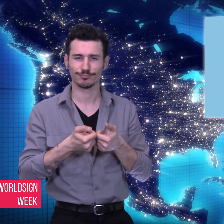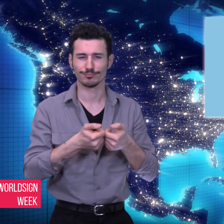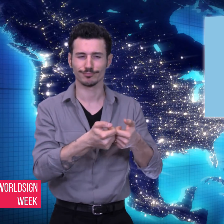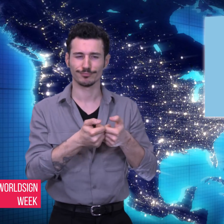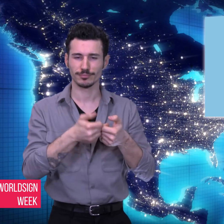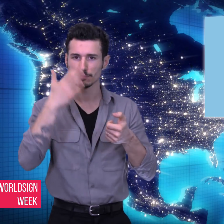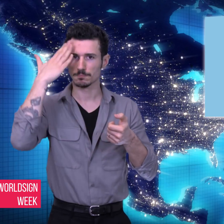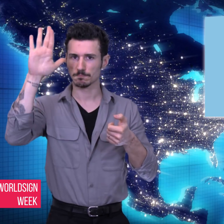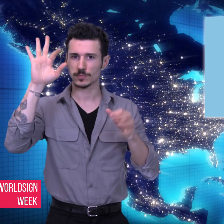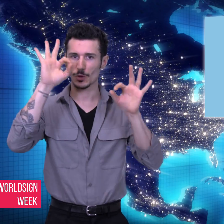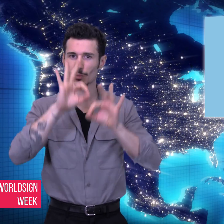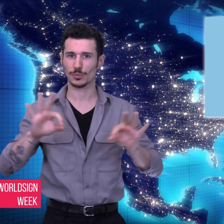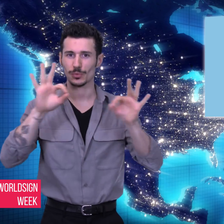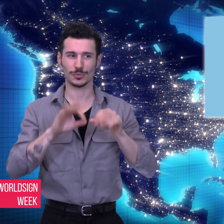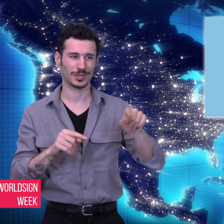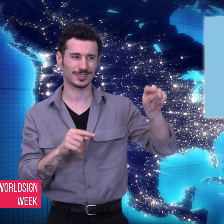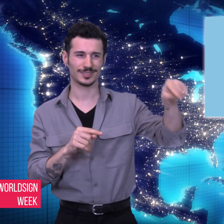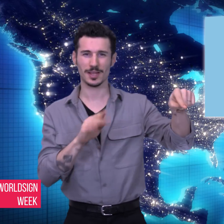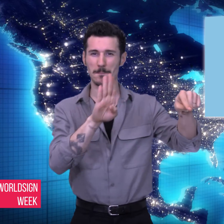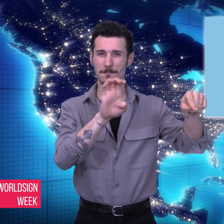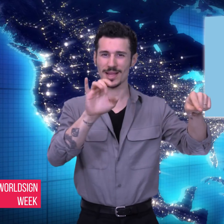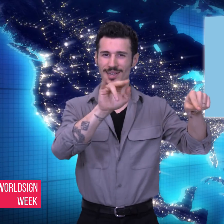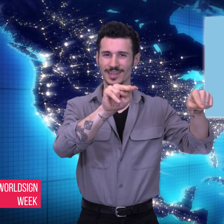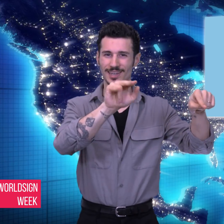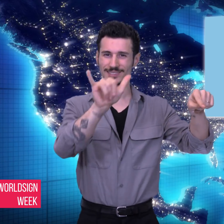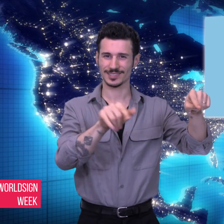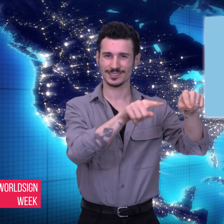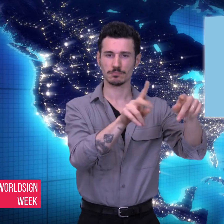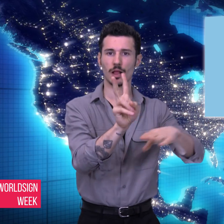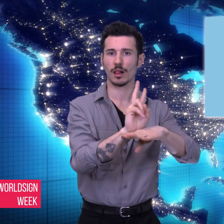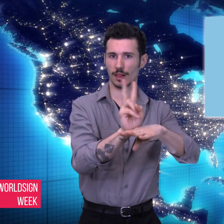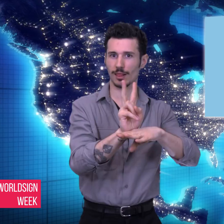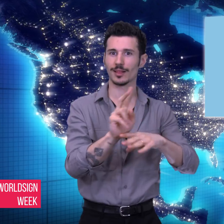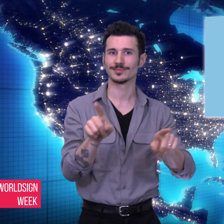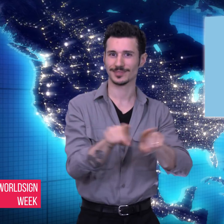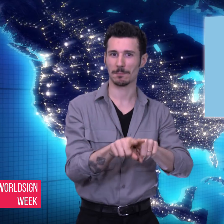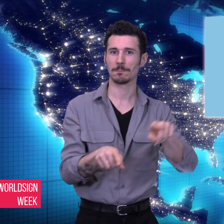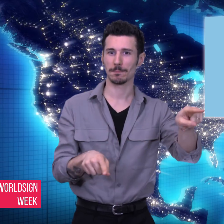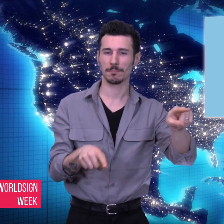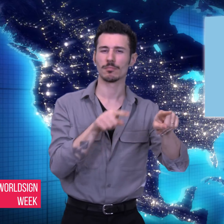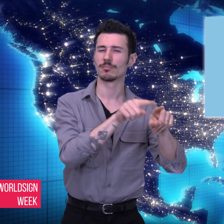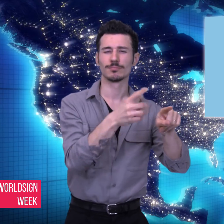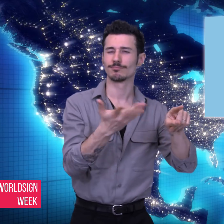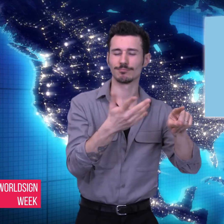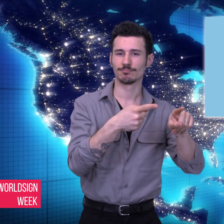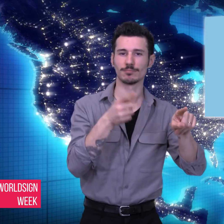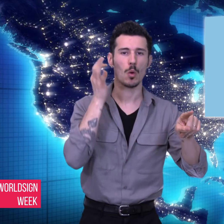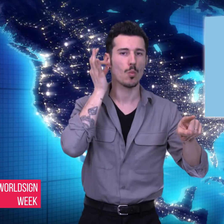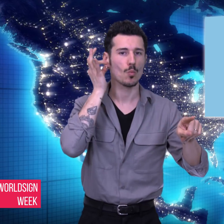didn’t realize is he had fallen into a